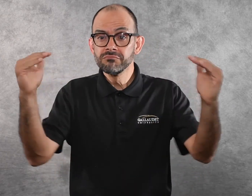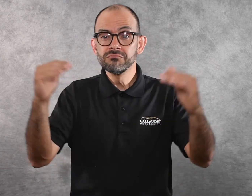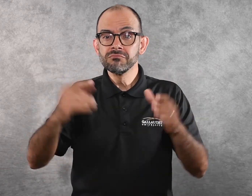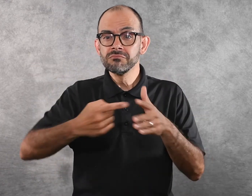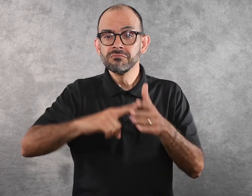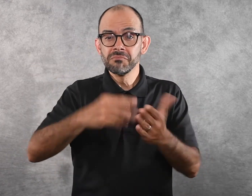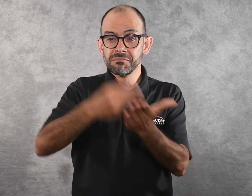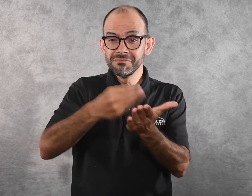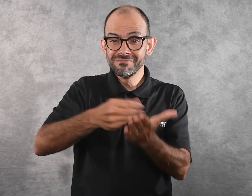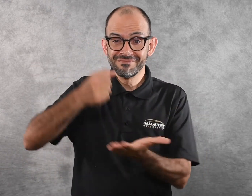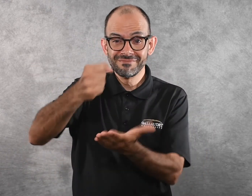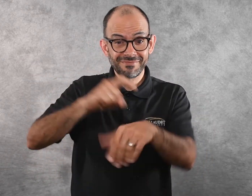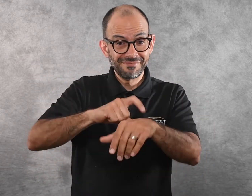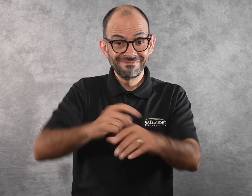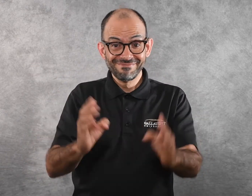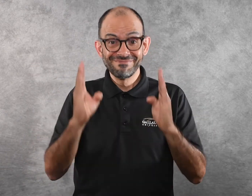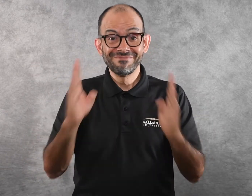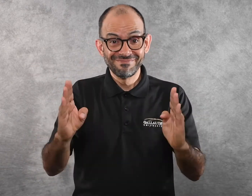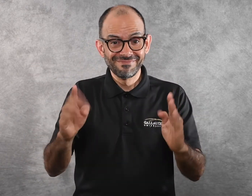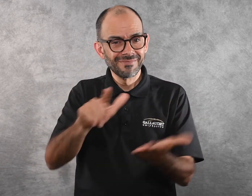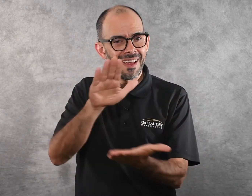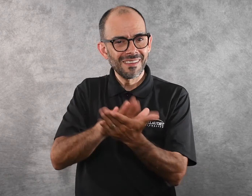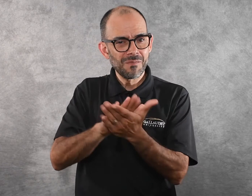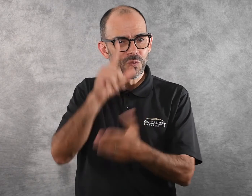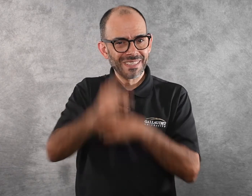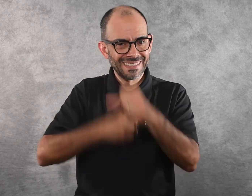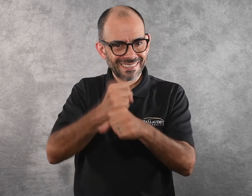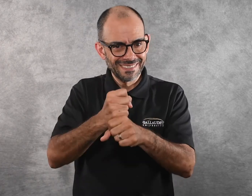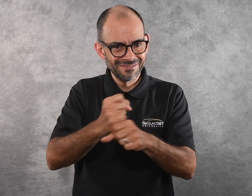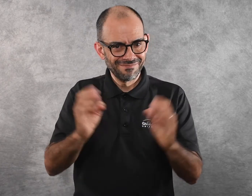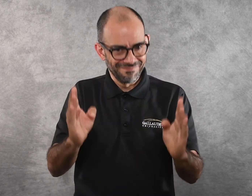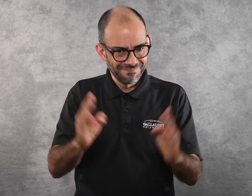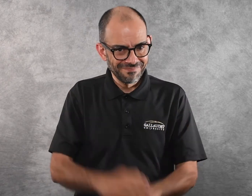beginning of the grant period with funding for one academic year